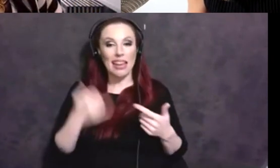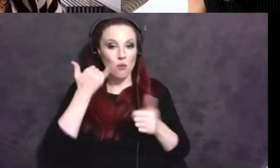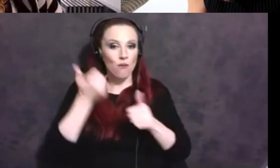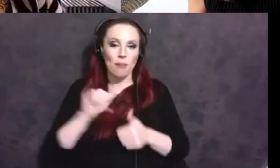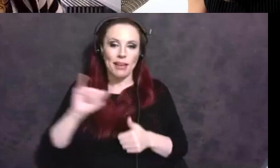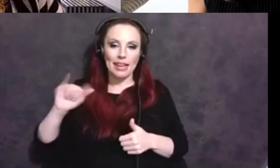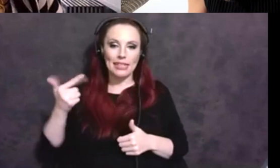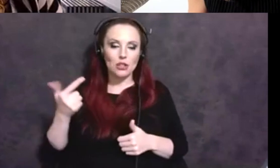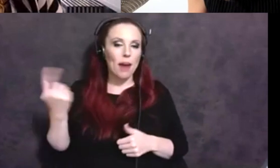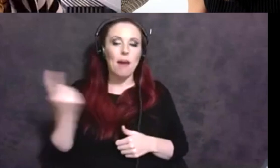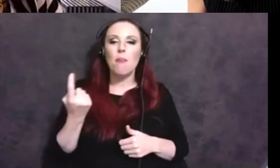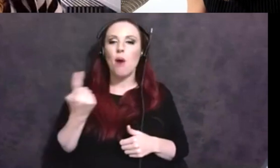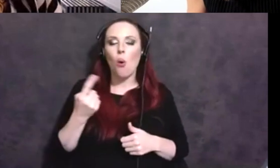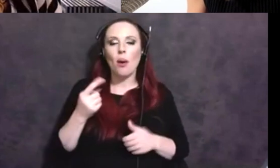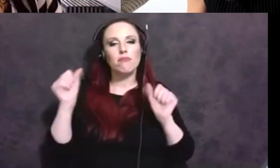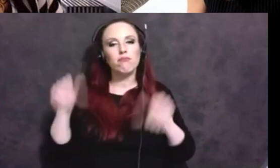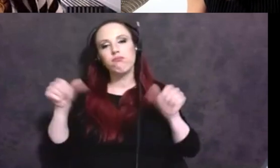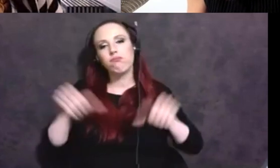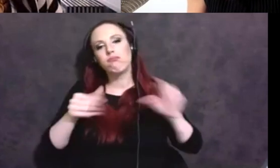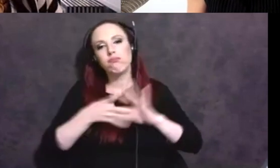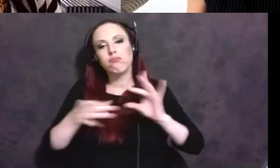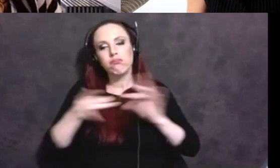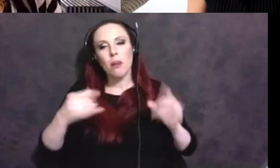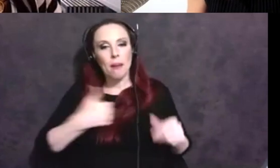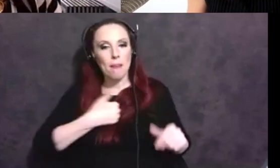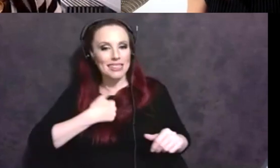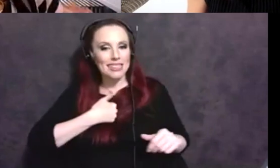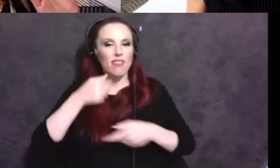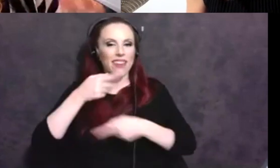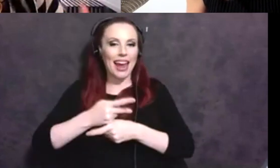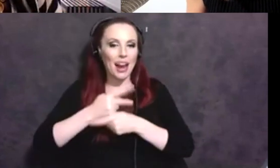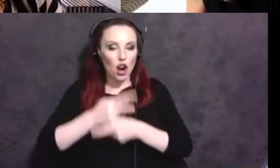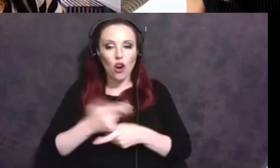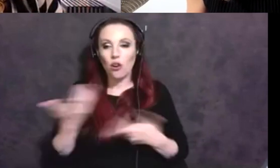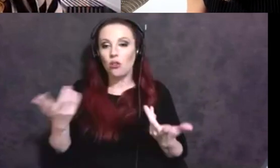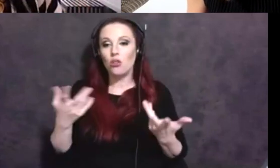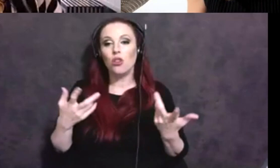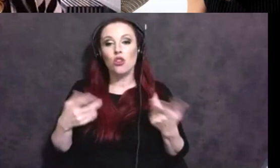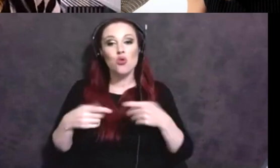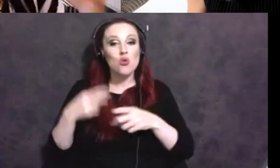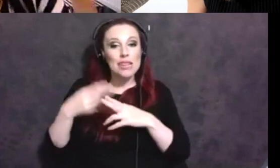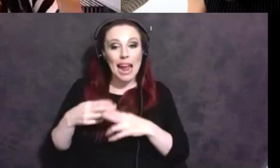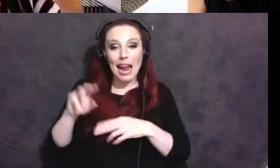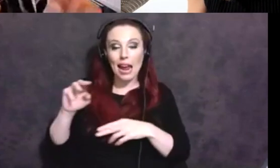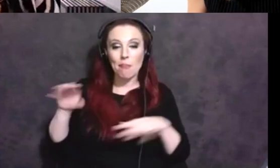like now I must do 35 minutes of yoga and then I will be an embodied human being. If